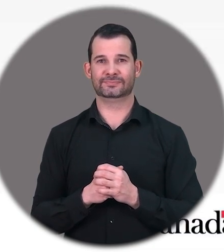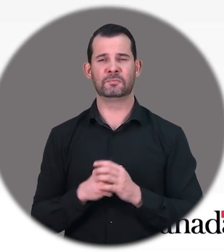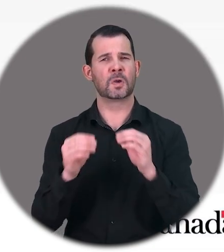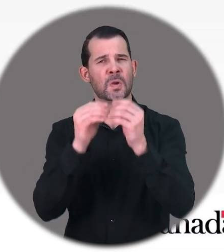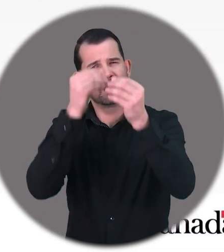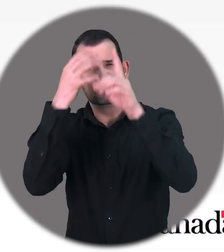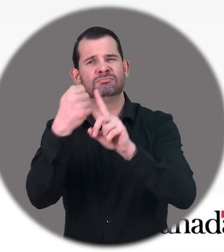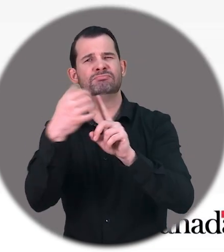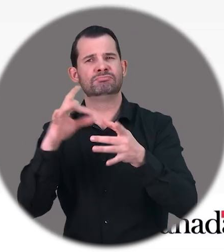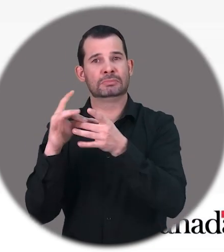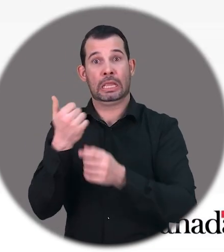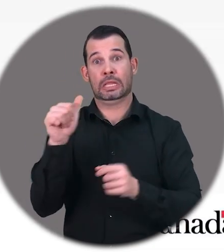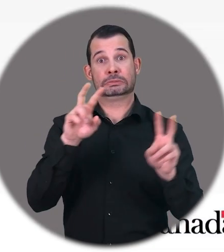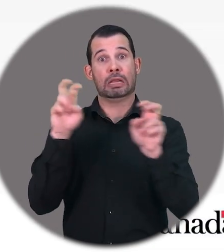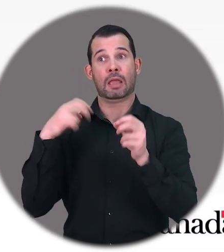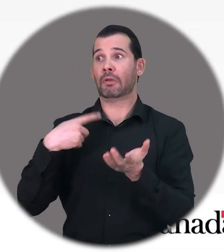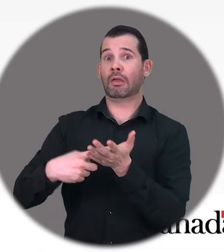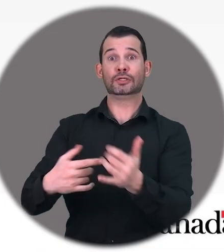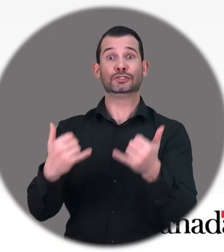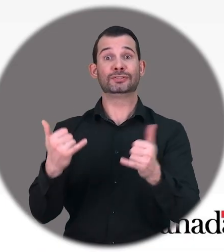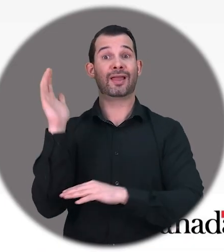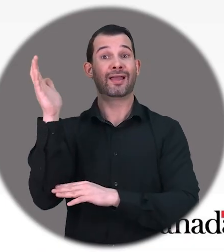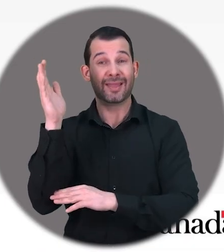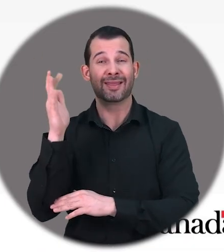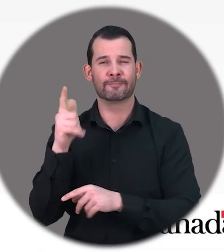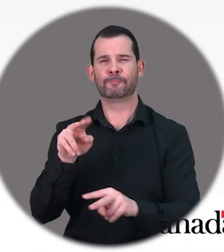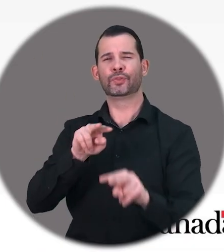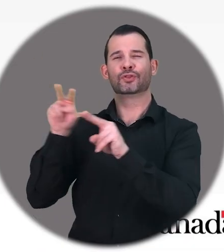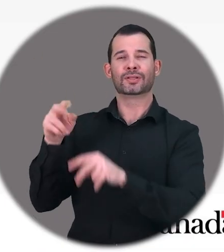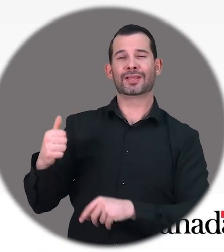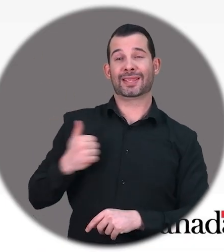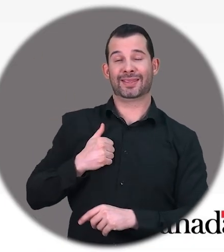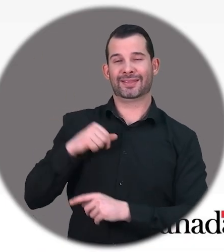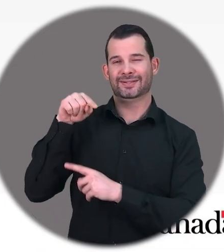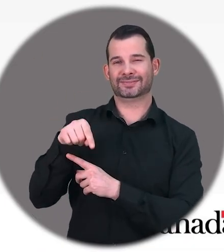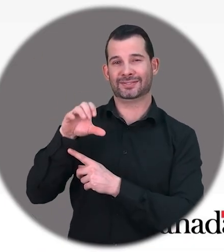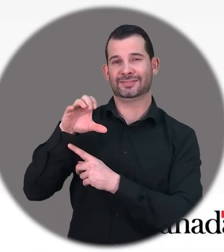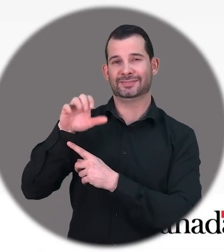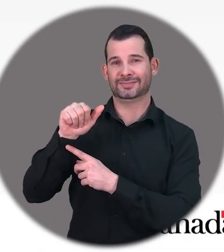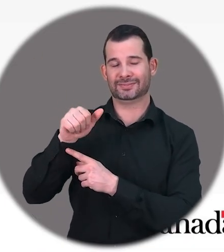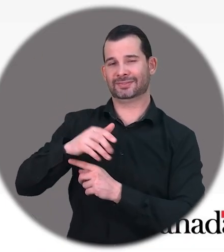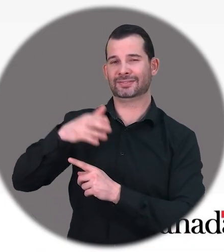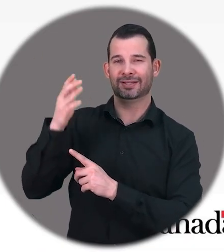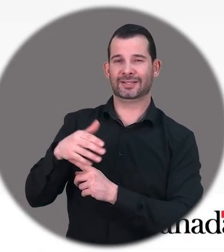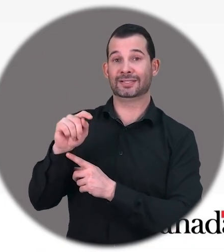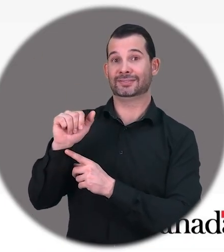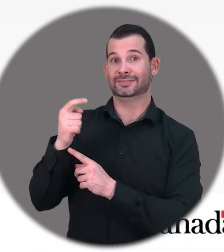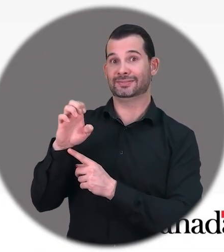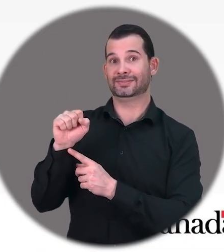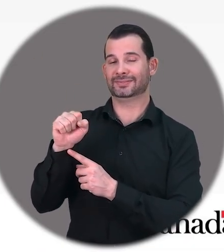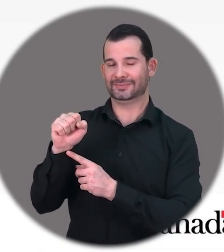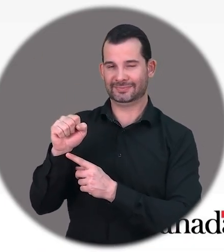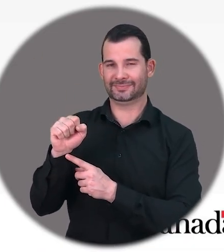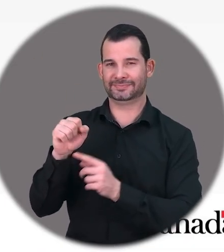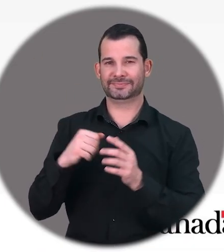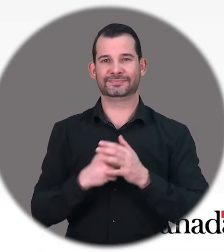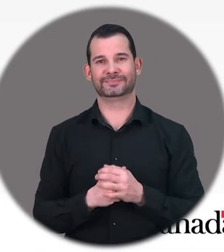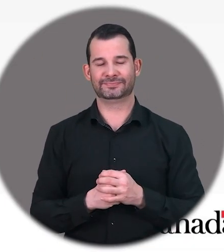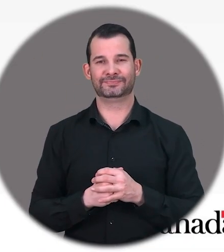For more information on any of the topics discussed today, visit canada.ca/taxes